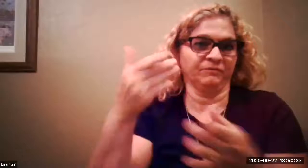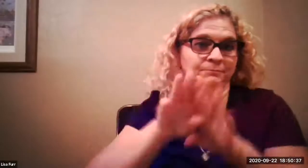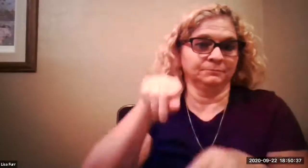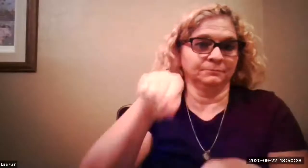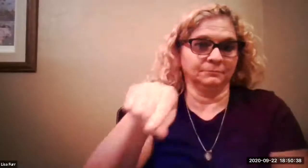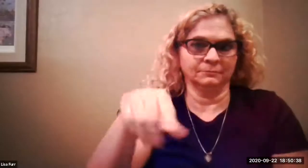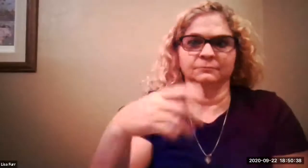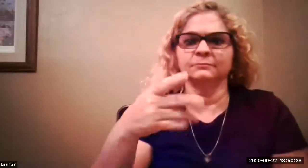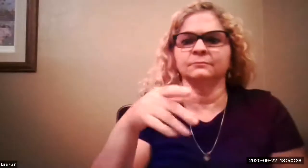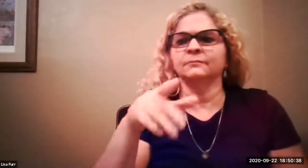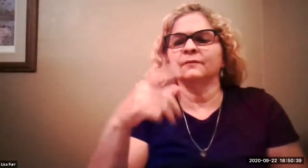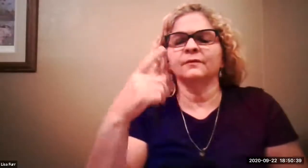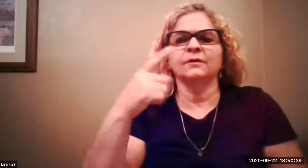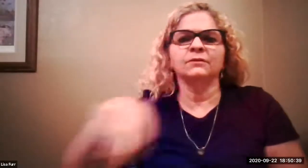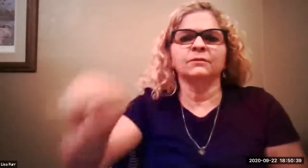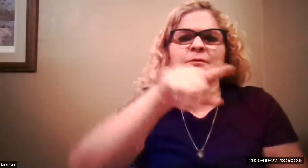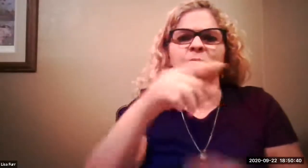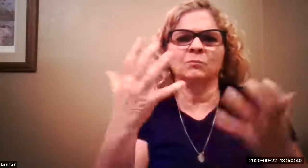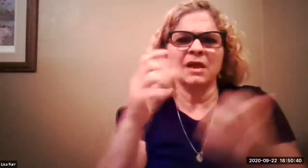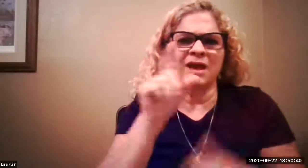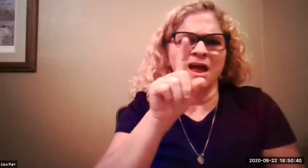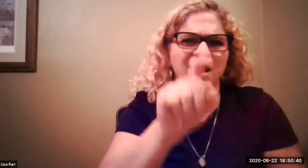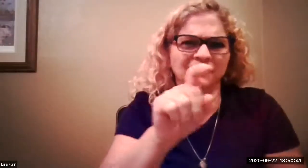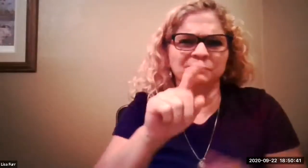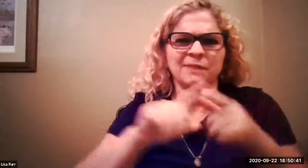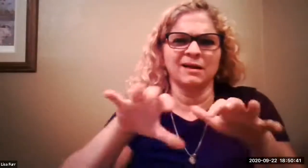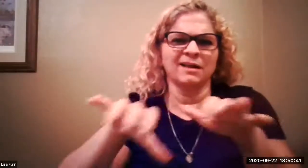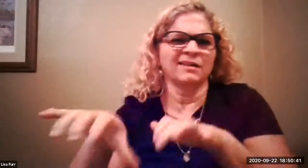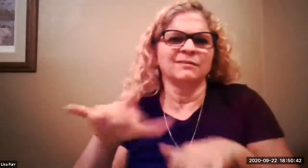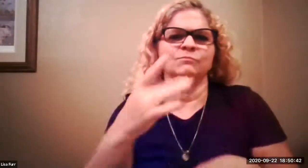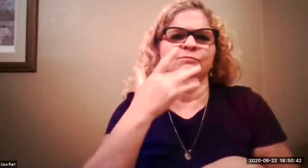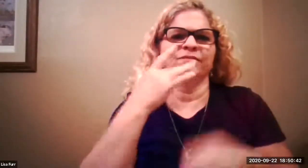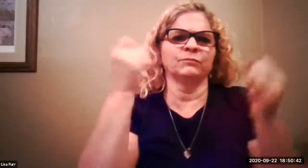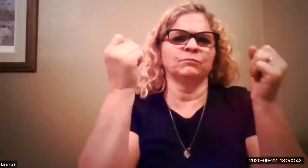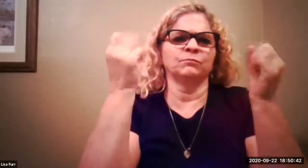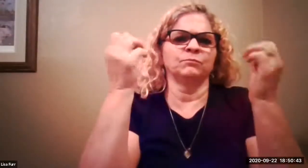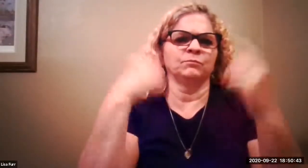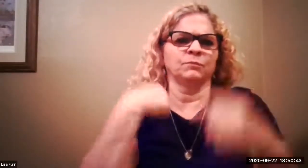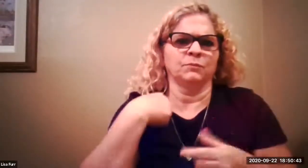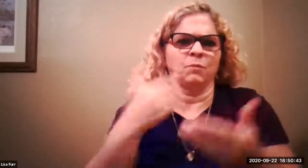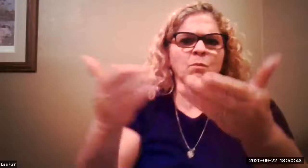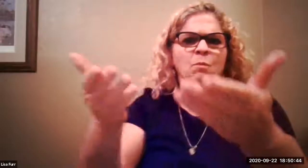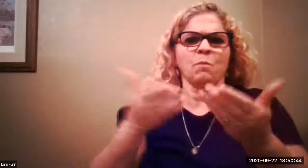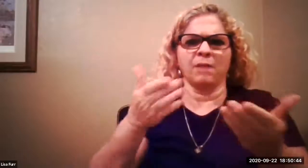and you can copy that before we close the meeting